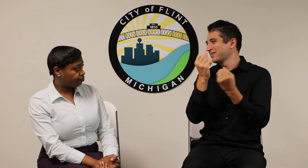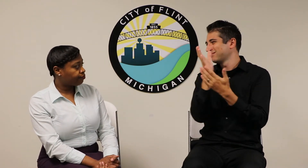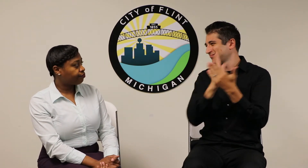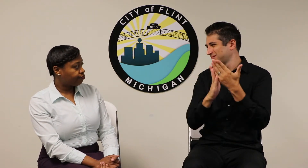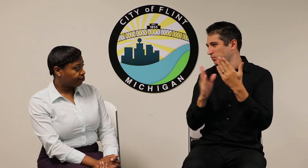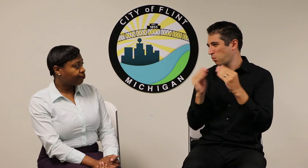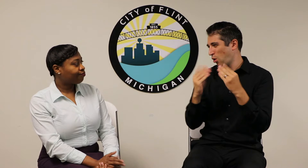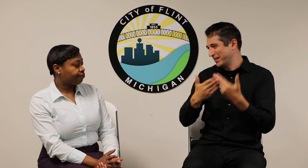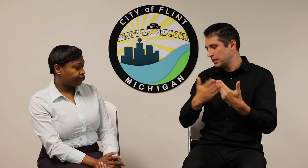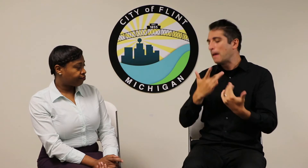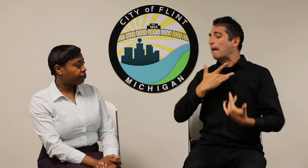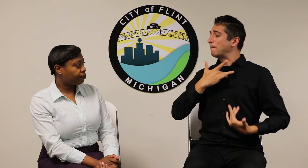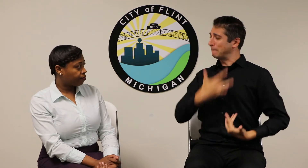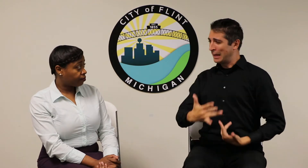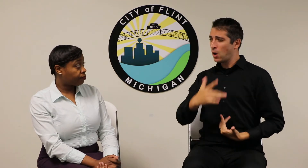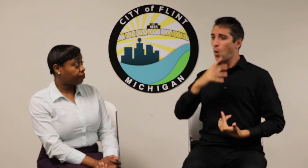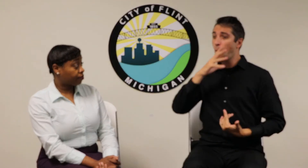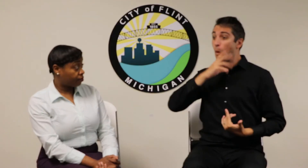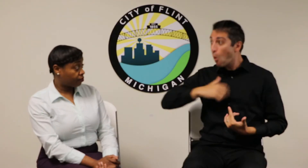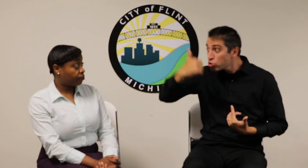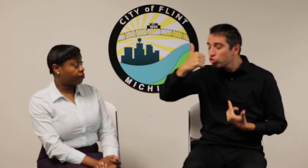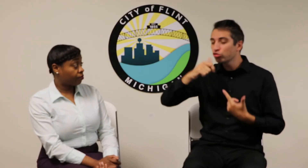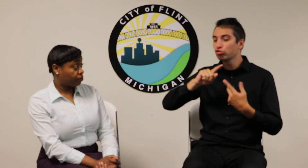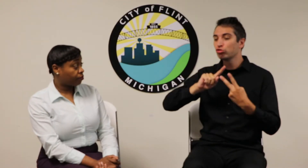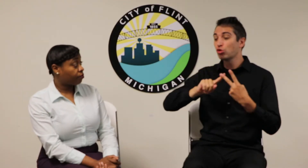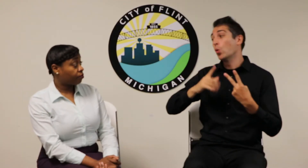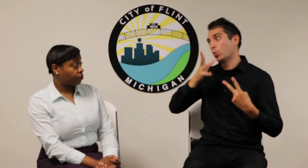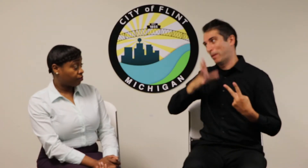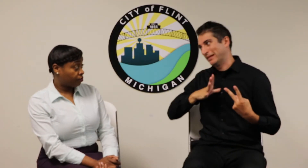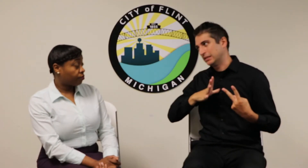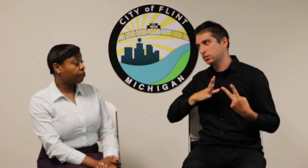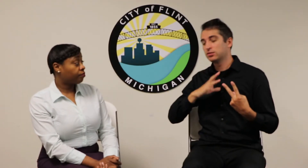older for women especially if they're past their menopause or past their